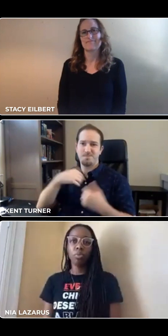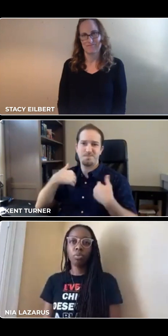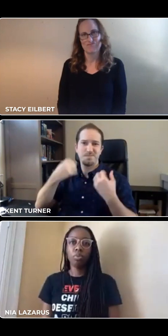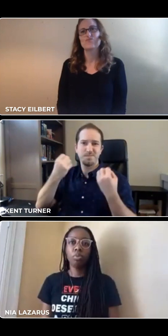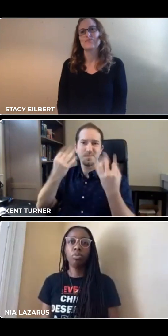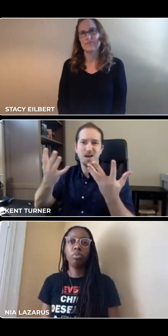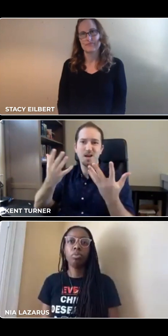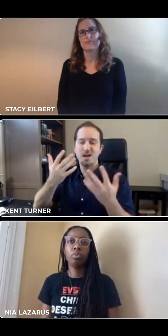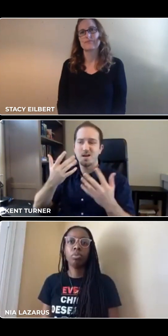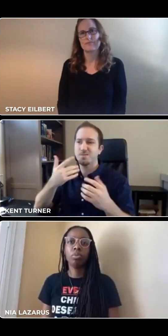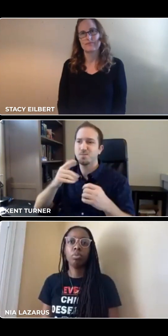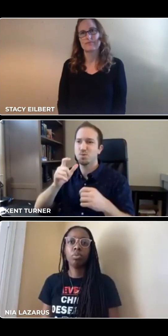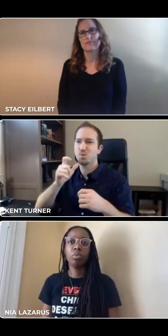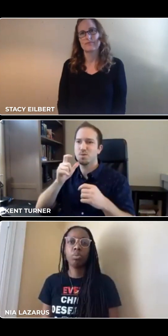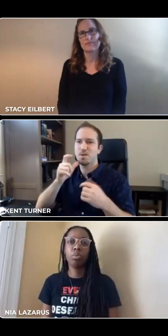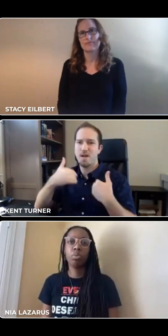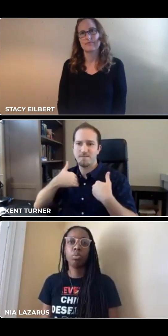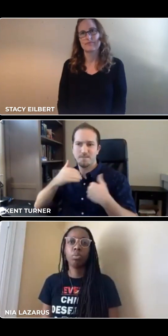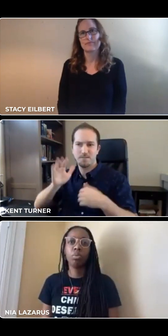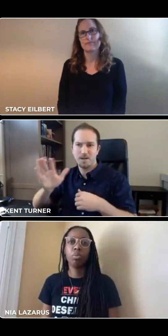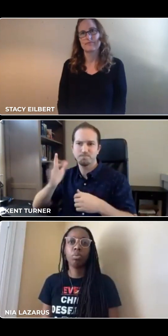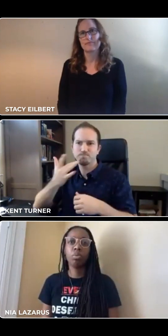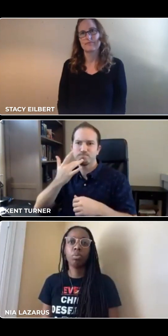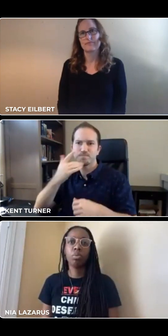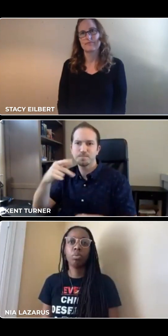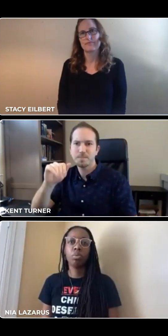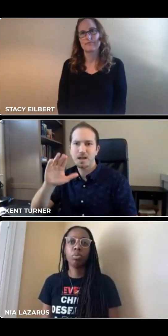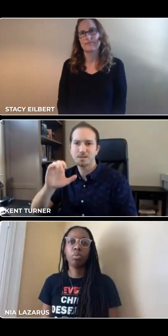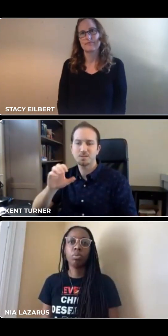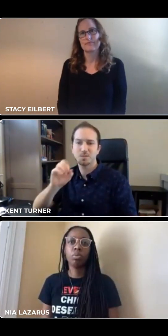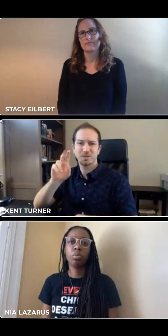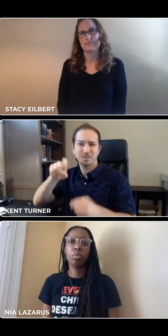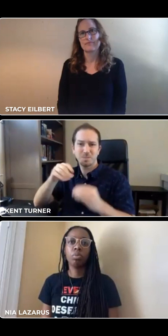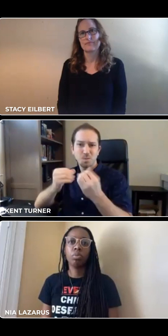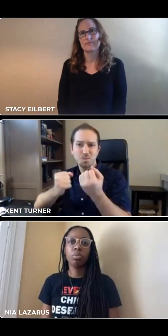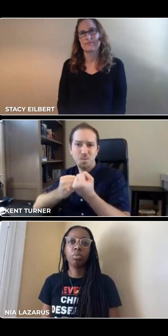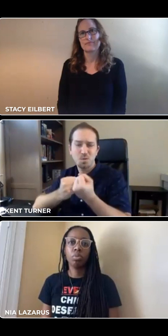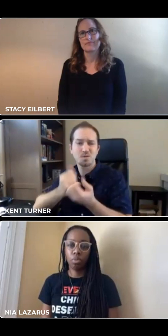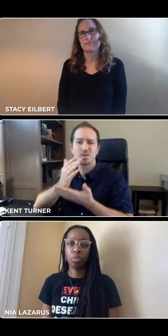Now, again, being self-paced, as a deaf person, that type of education, we know that each